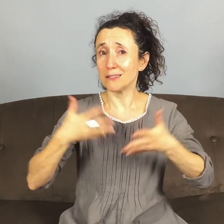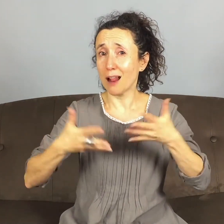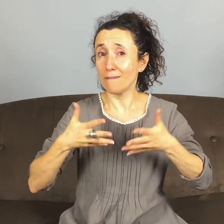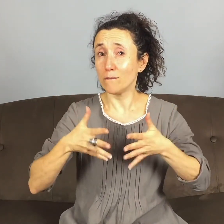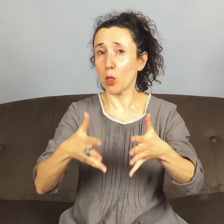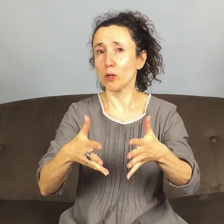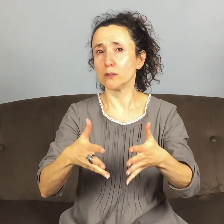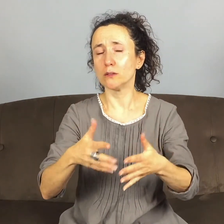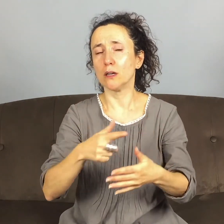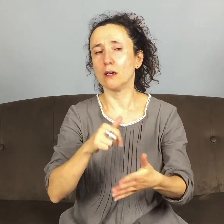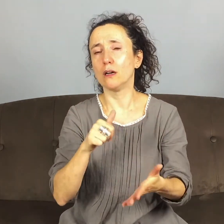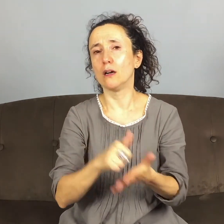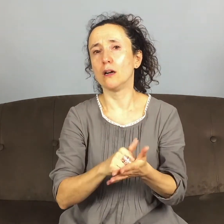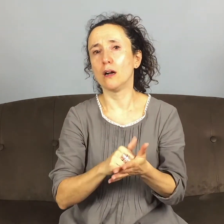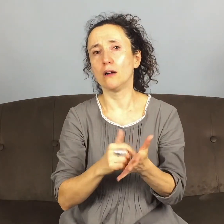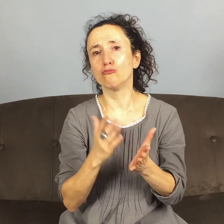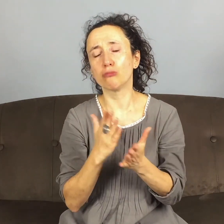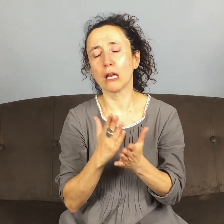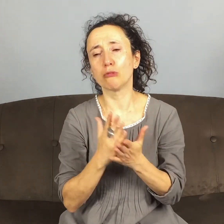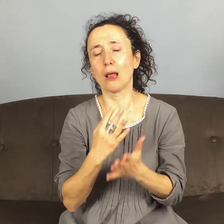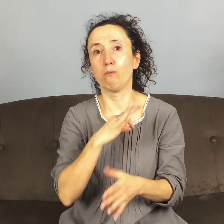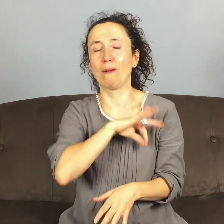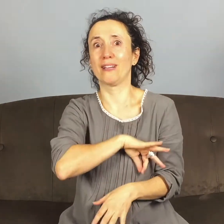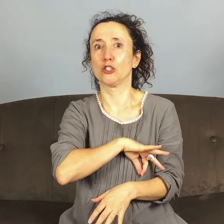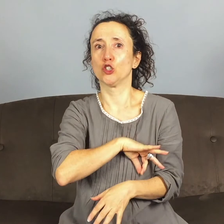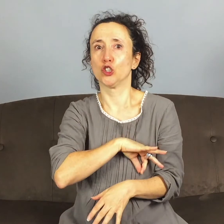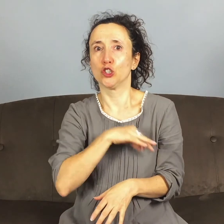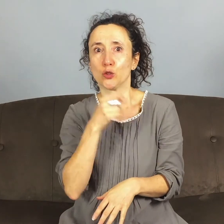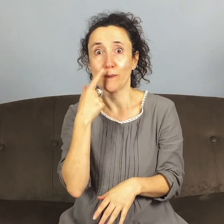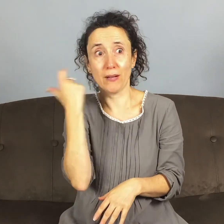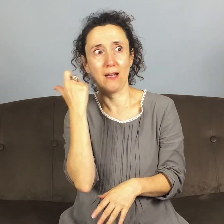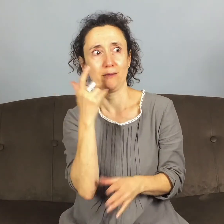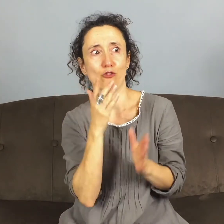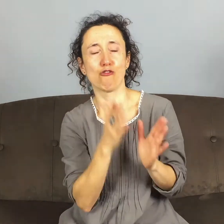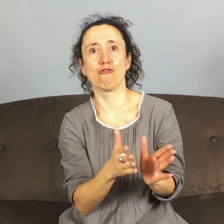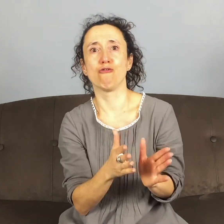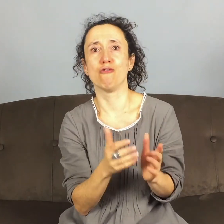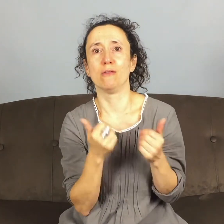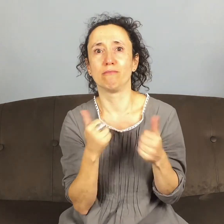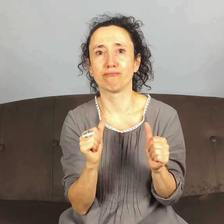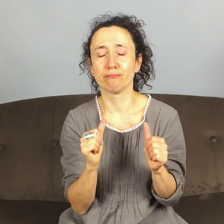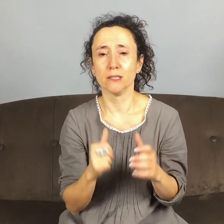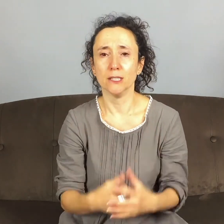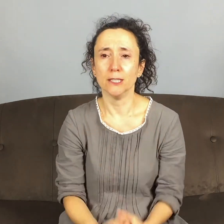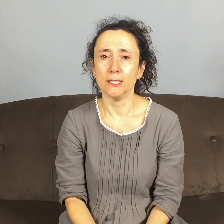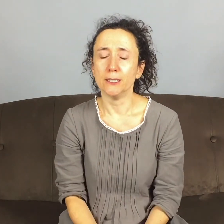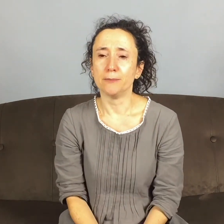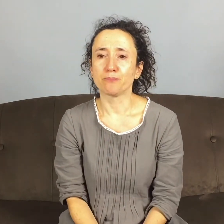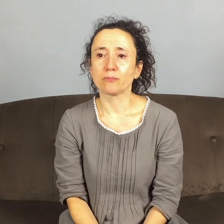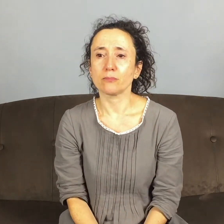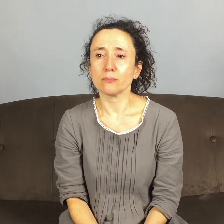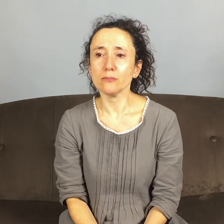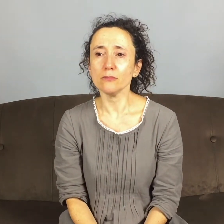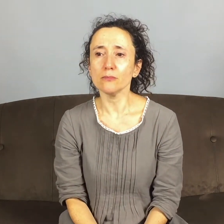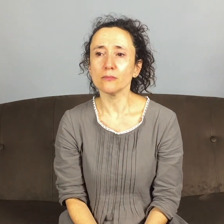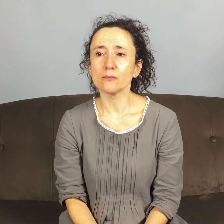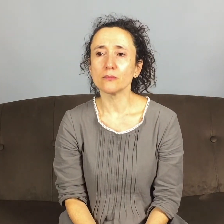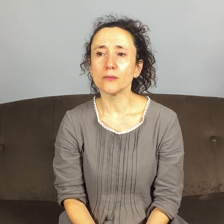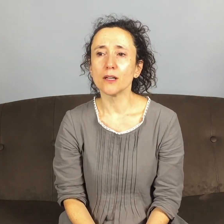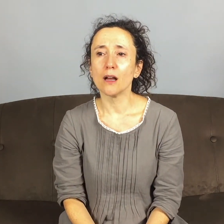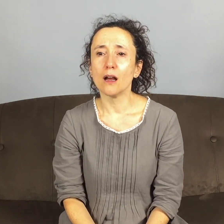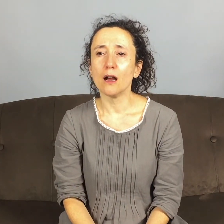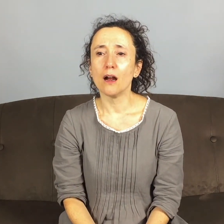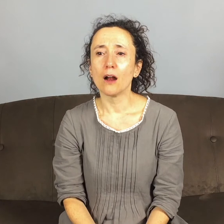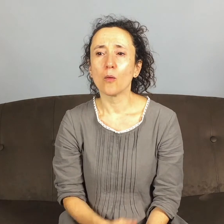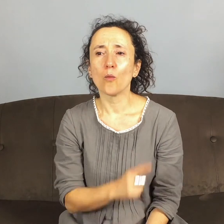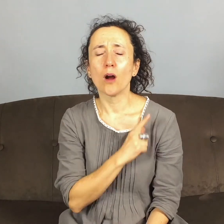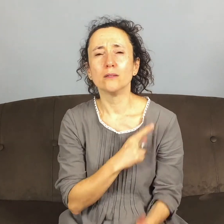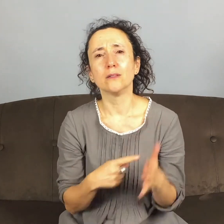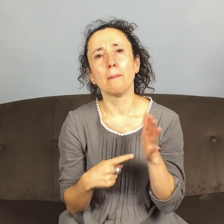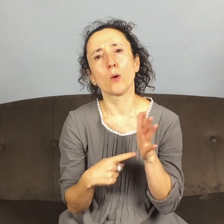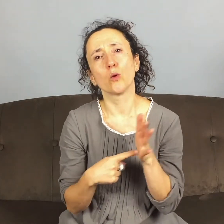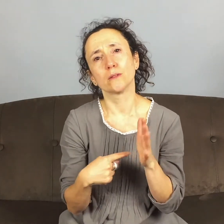It is a real privilege to have found Abigail as she has all of those skills and experience.